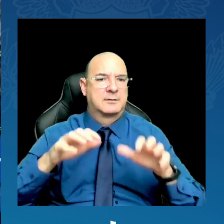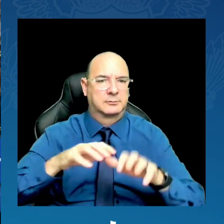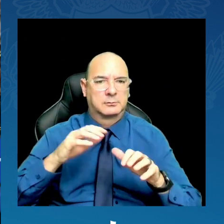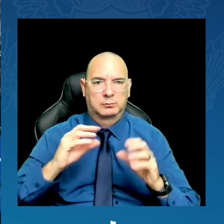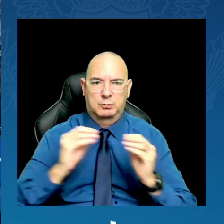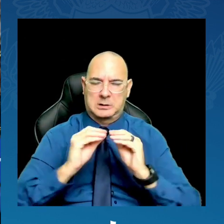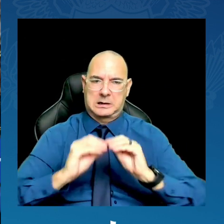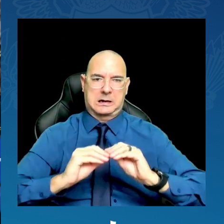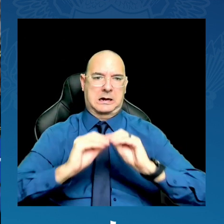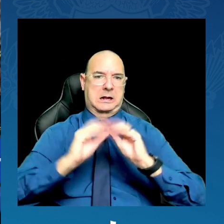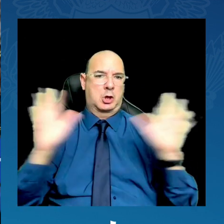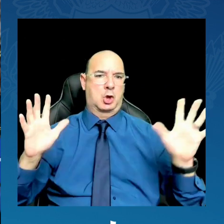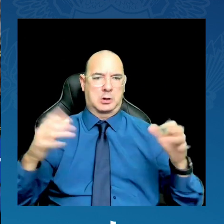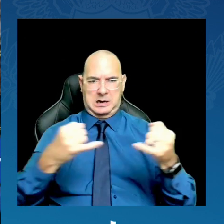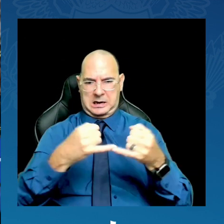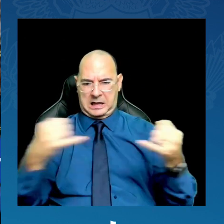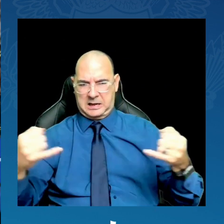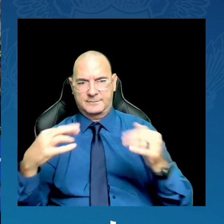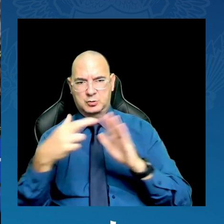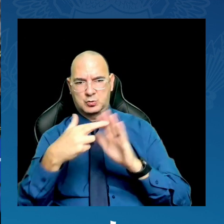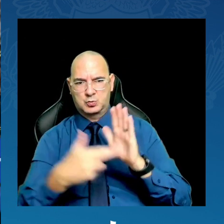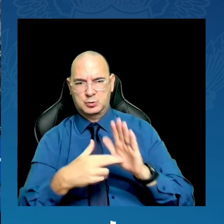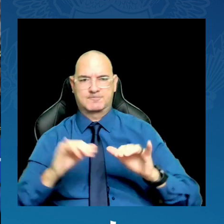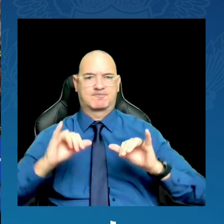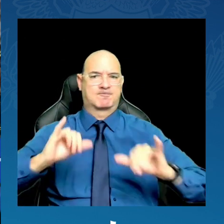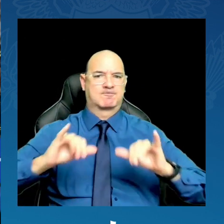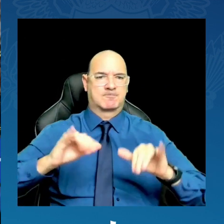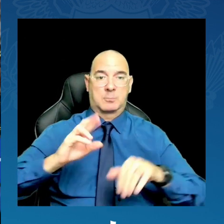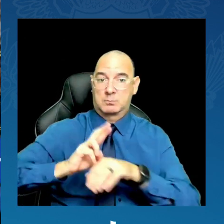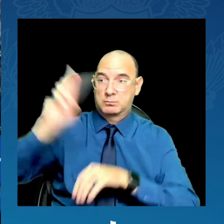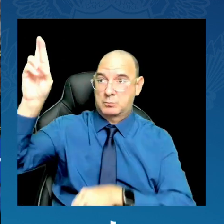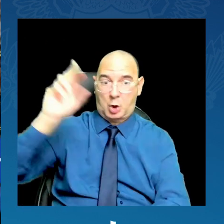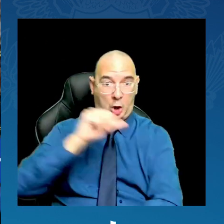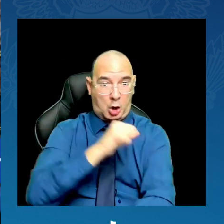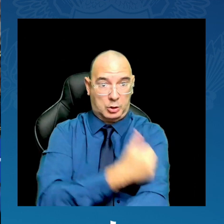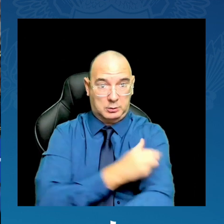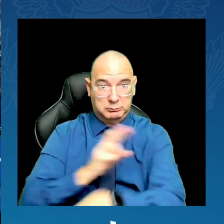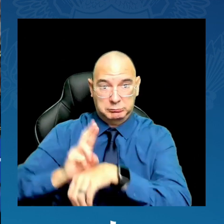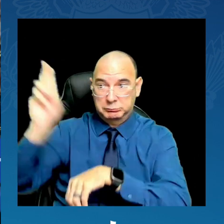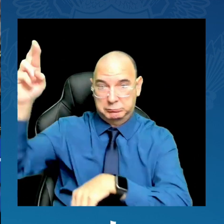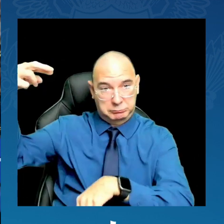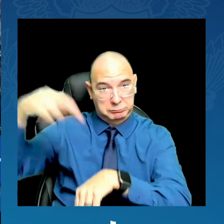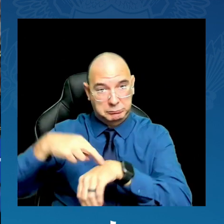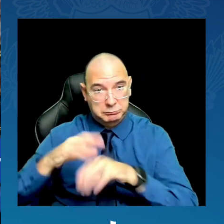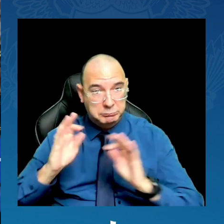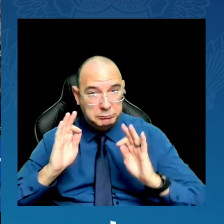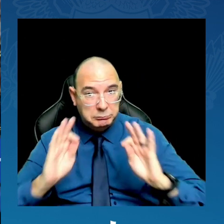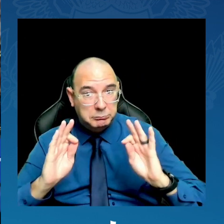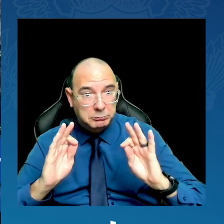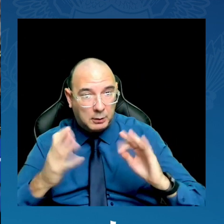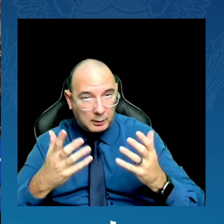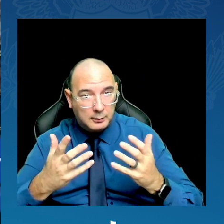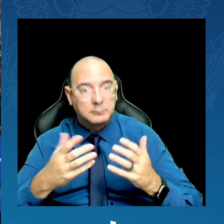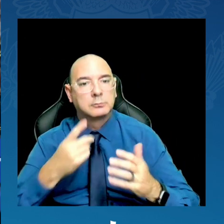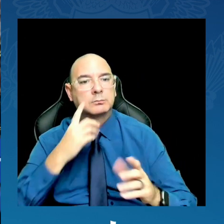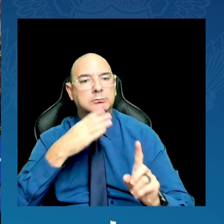for launch and reentry, the transportation phase. It falls within the Department of Transportation. That's clear the allocation of spectrum